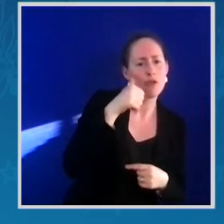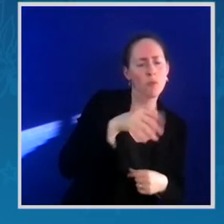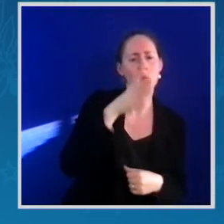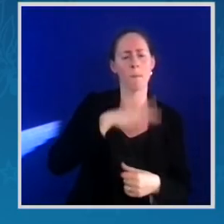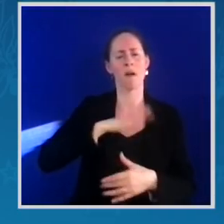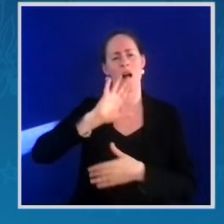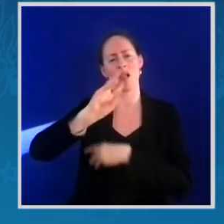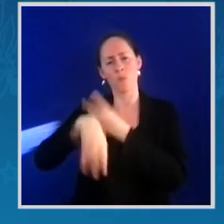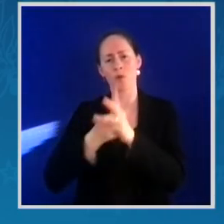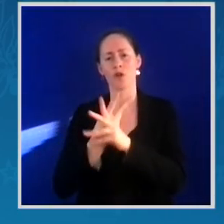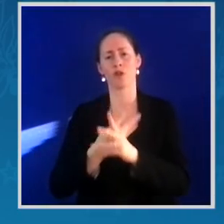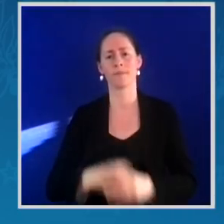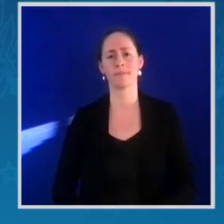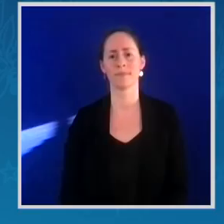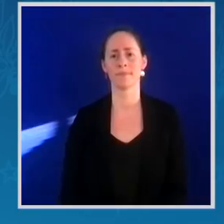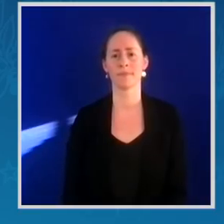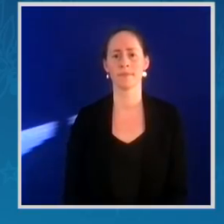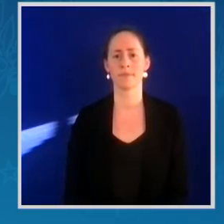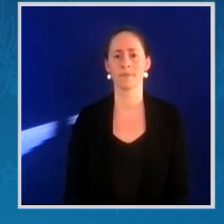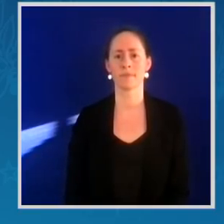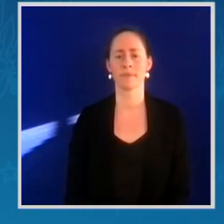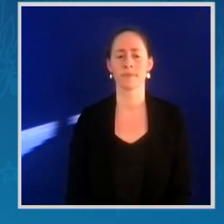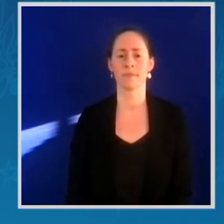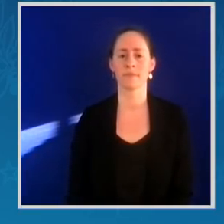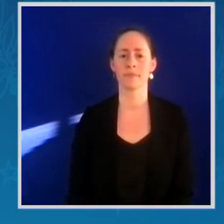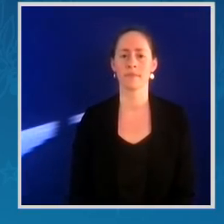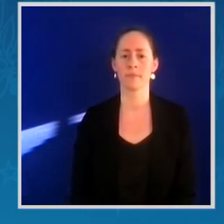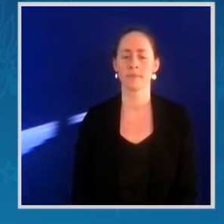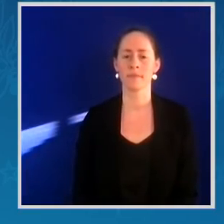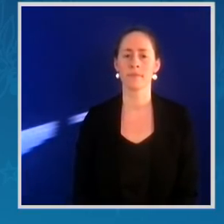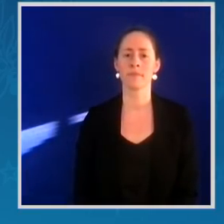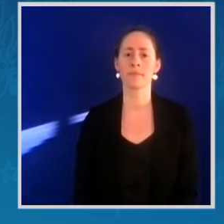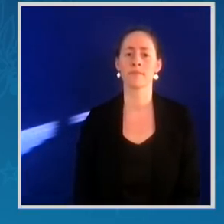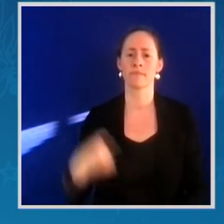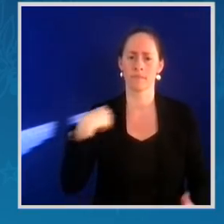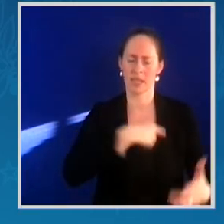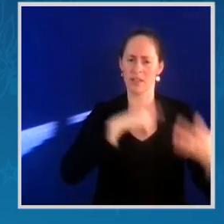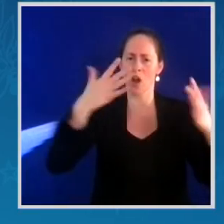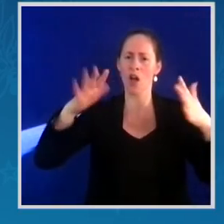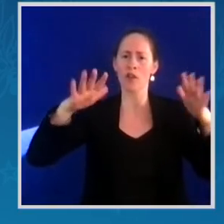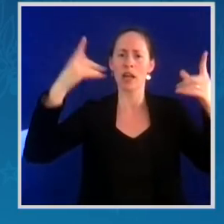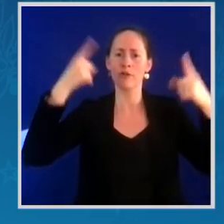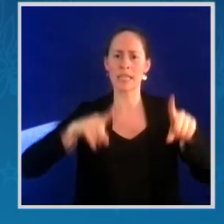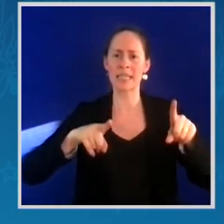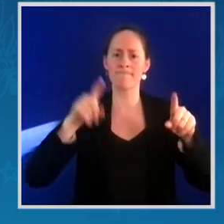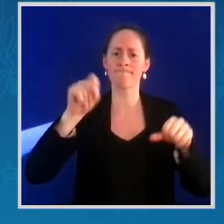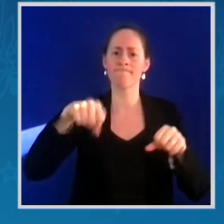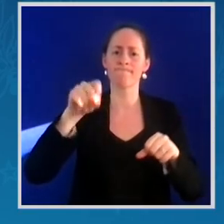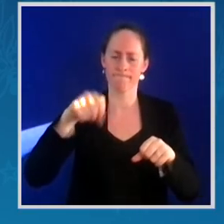We came out of that trip with an agreement to supply forty eight million dollars to Guatemala